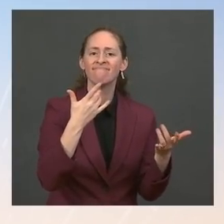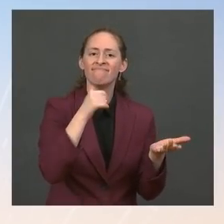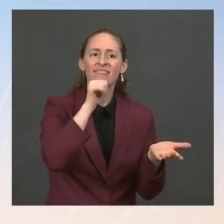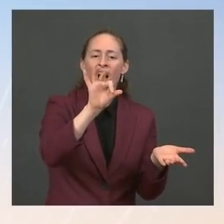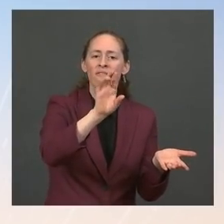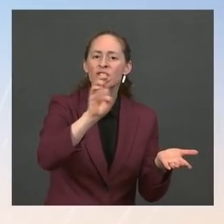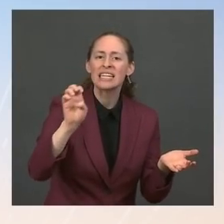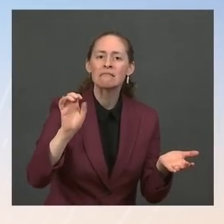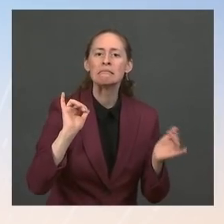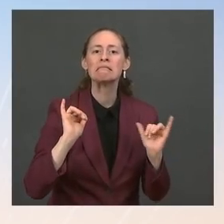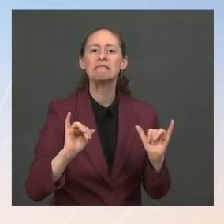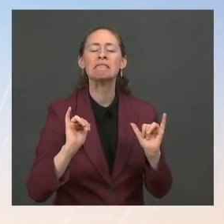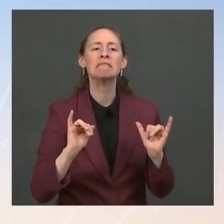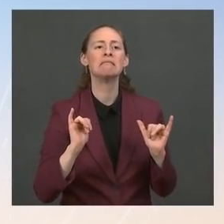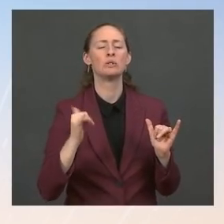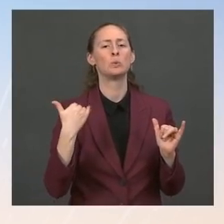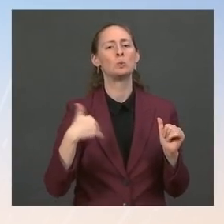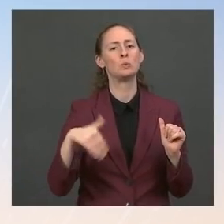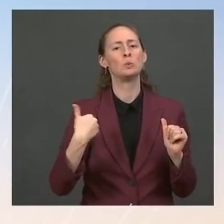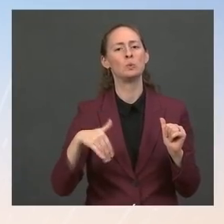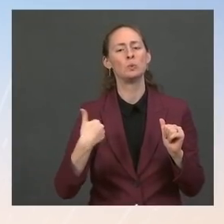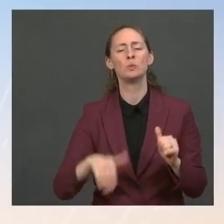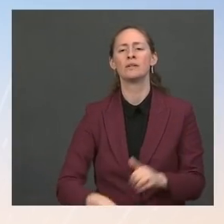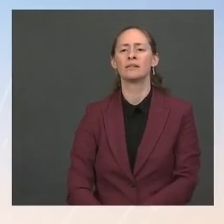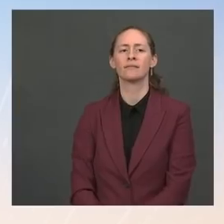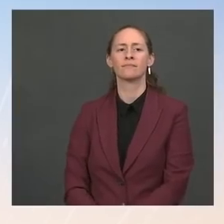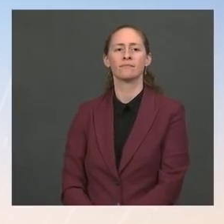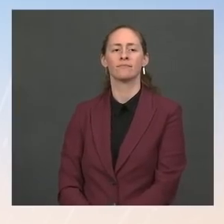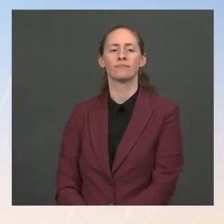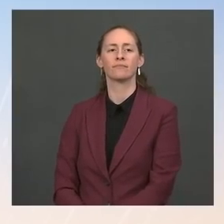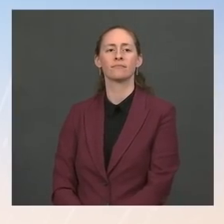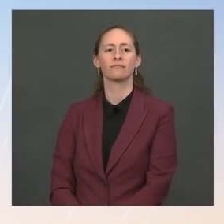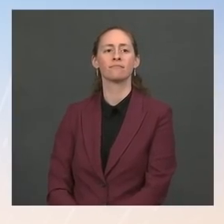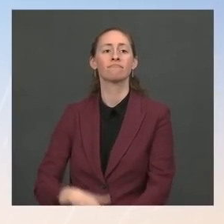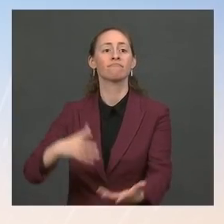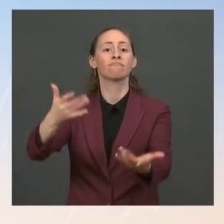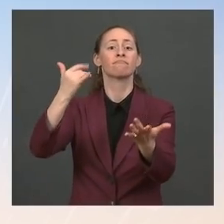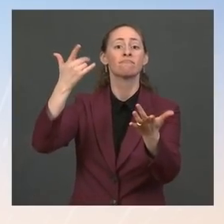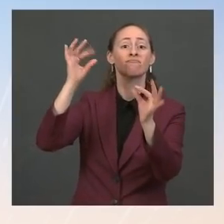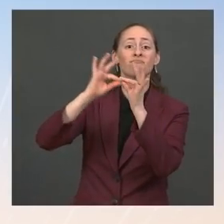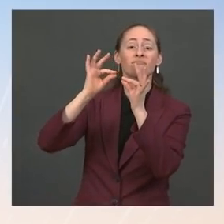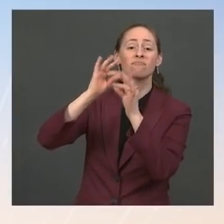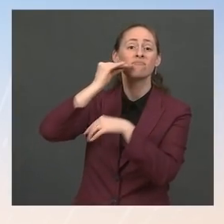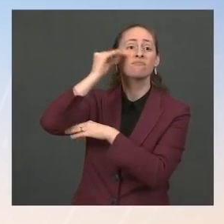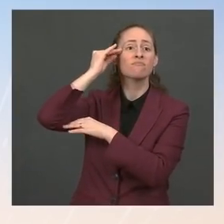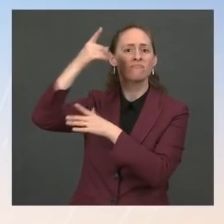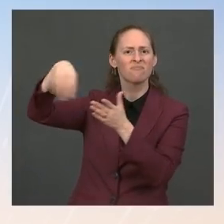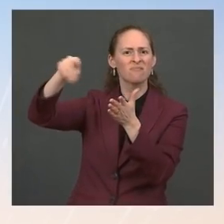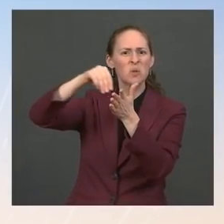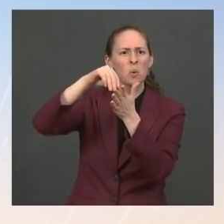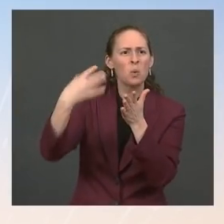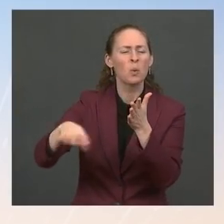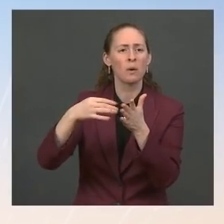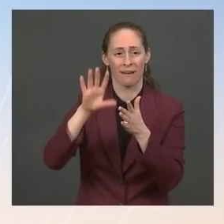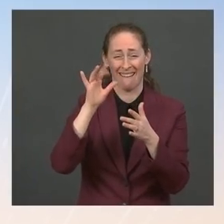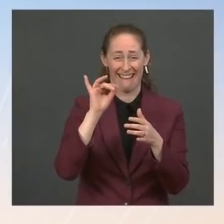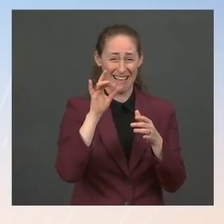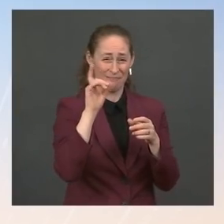We won't be able to get ahead of skyrocketing housing costs. I mean, that's a part of this bill too. It has a major investment in building new housing --